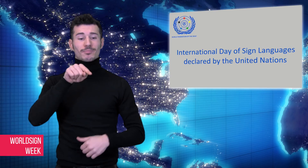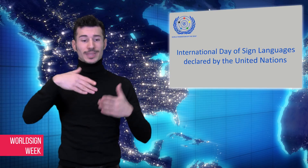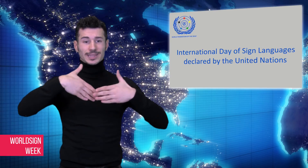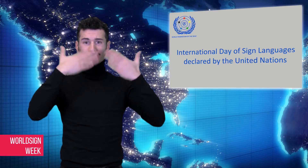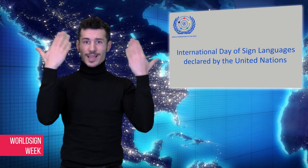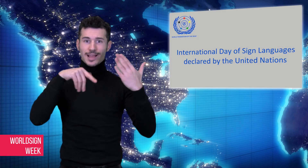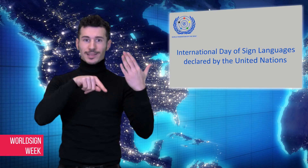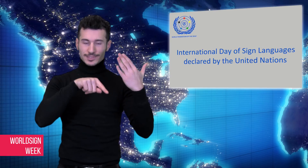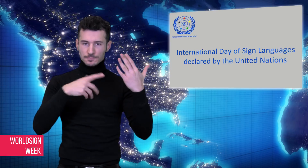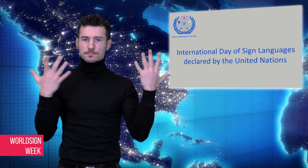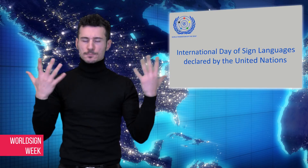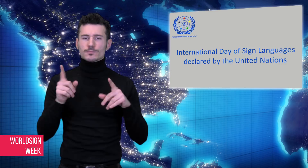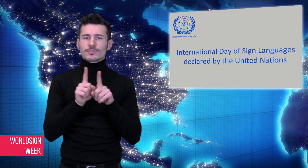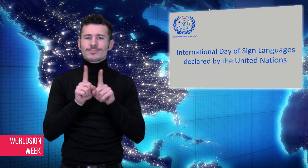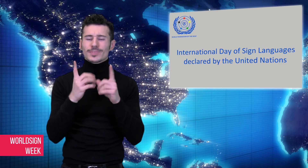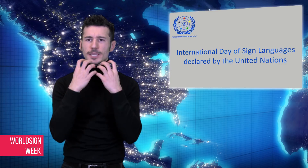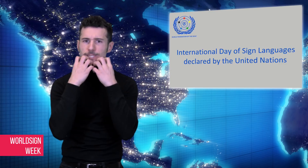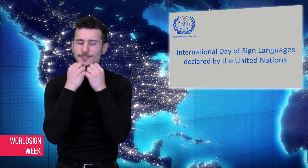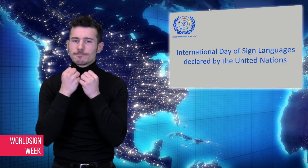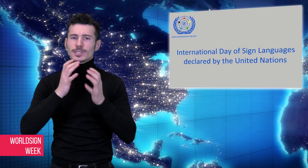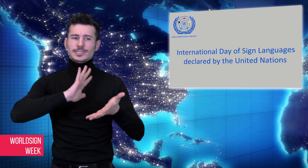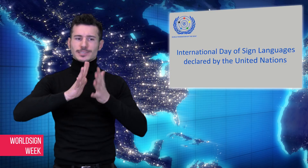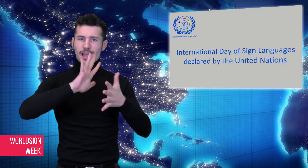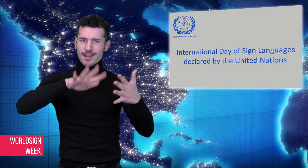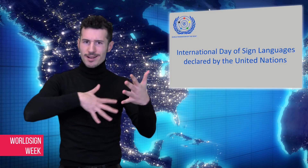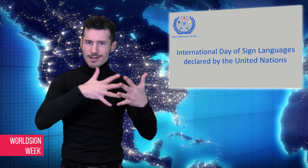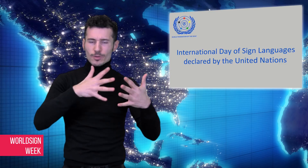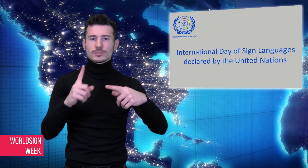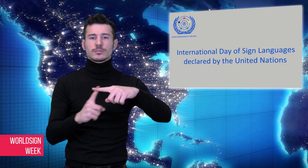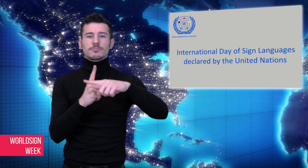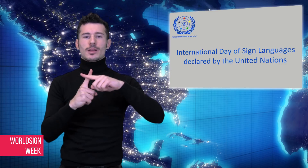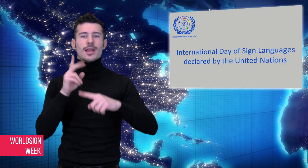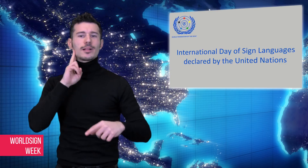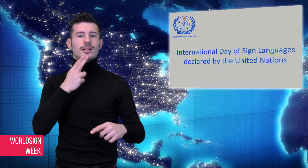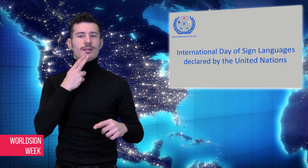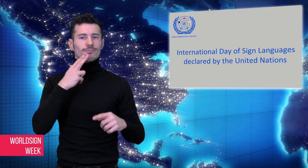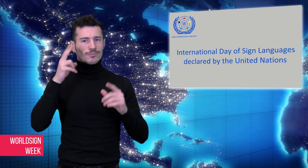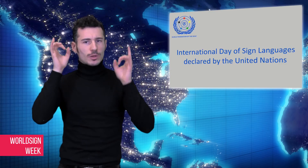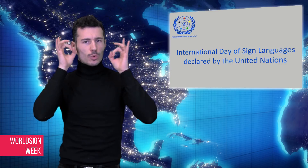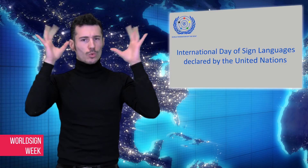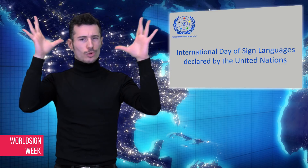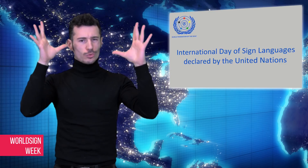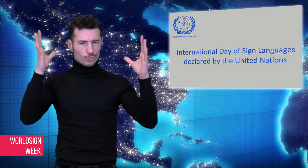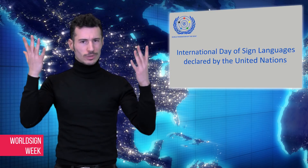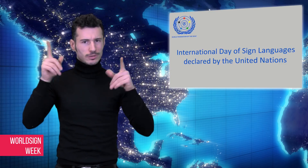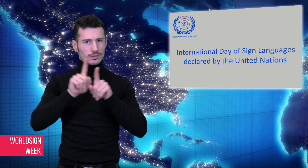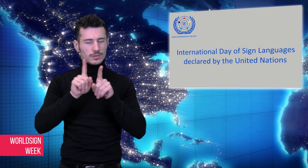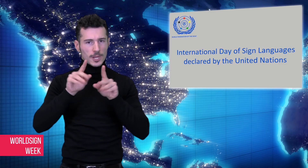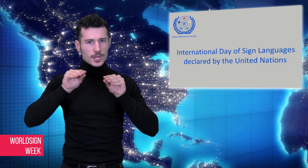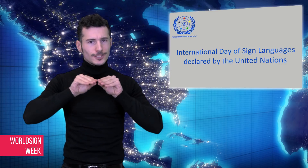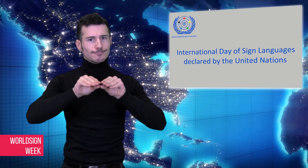in life as possible. On this day, preservation of sign languages and deaf